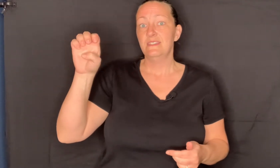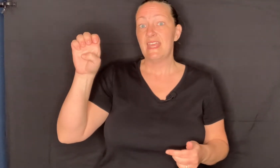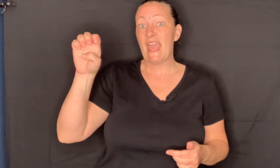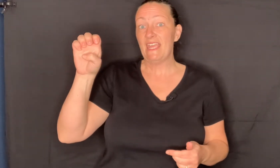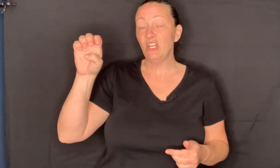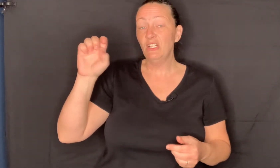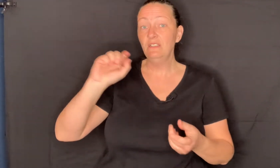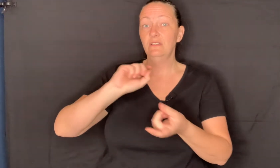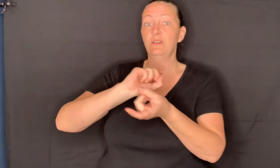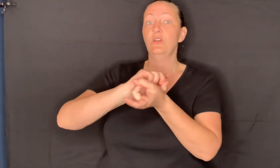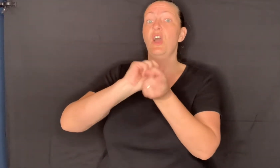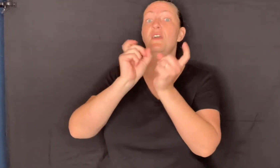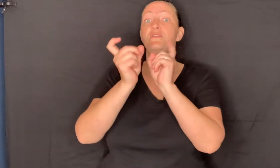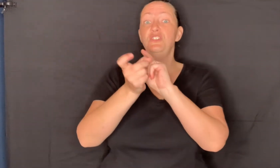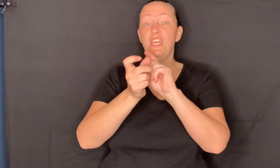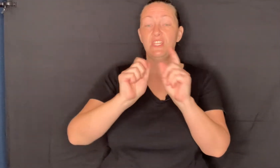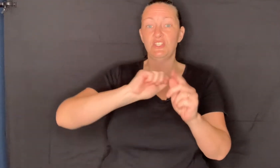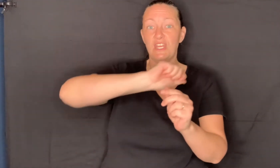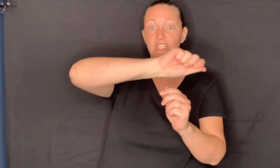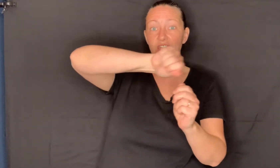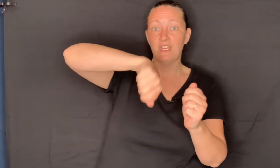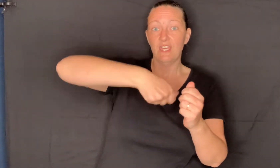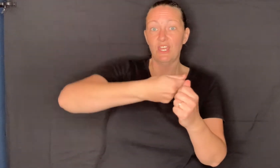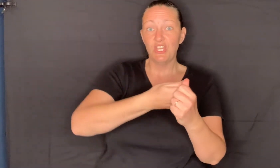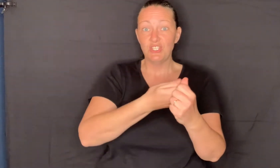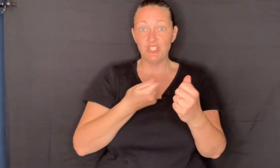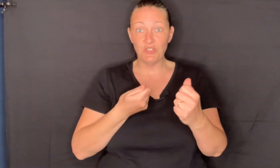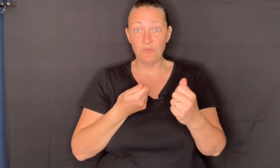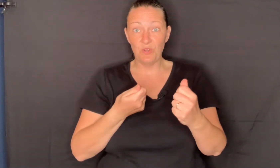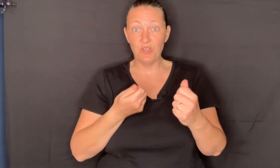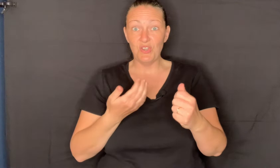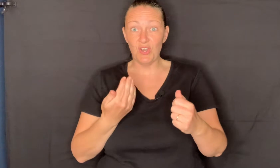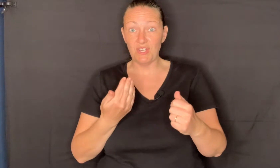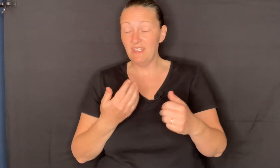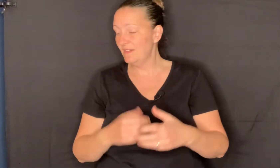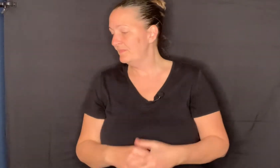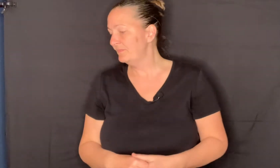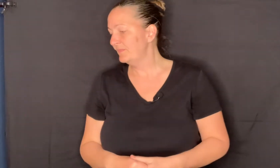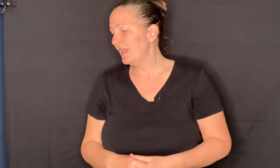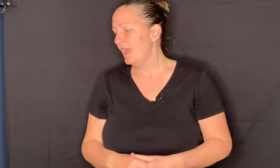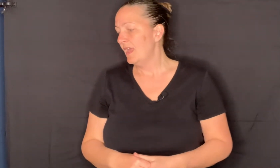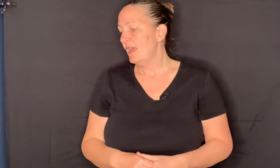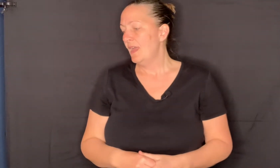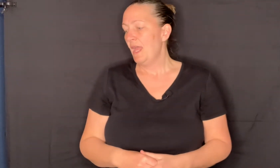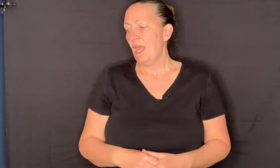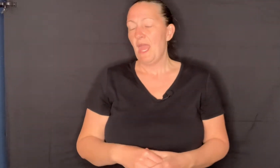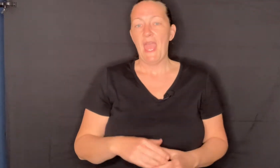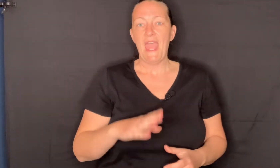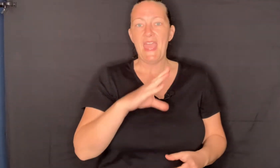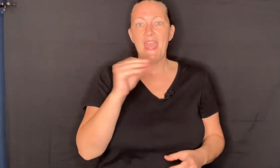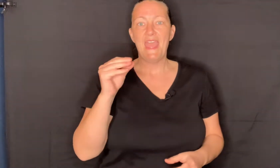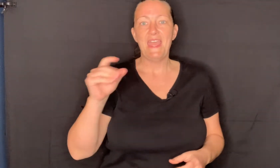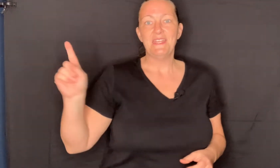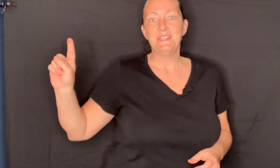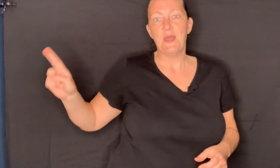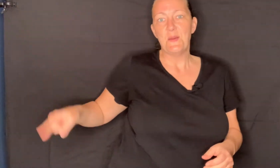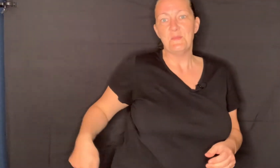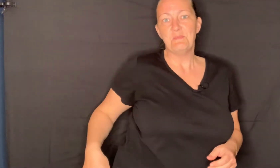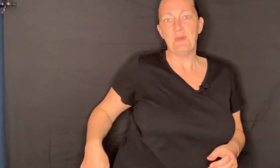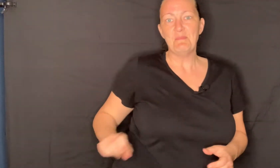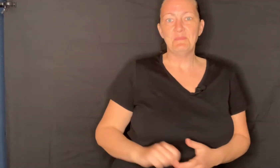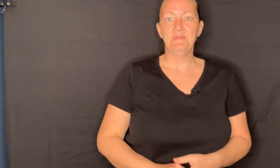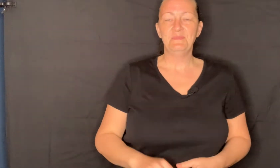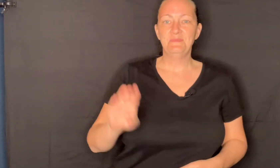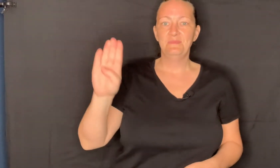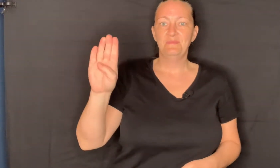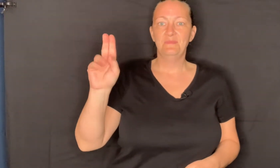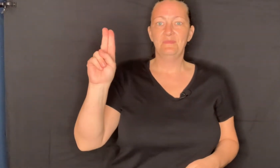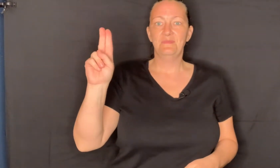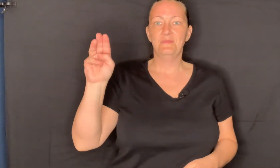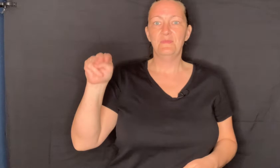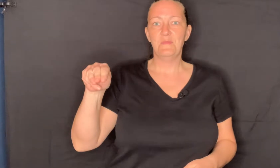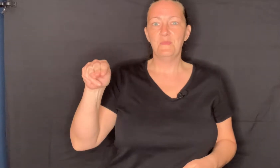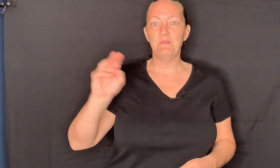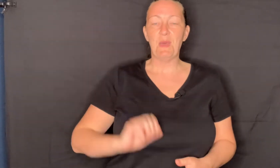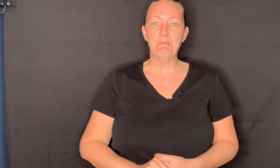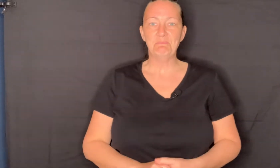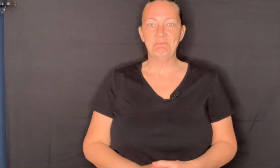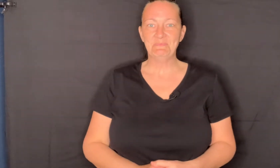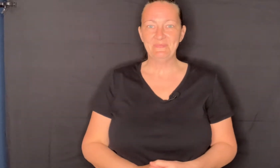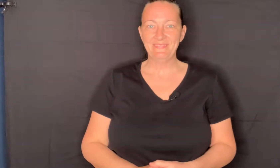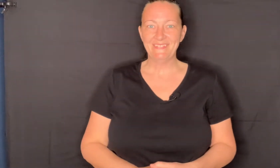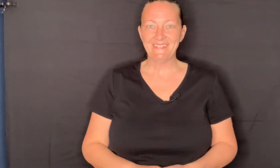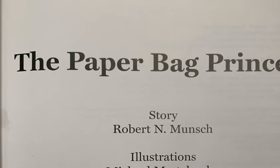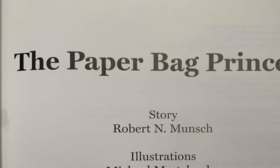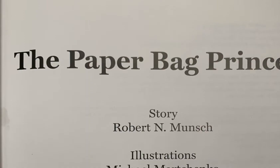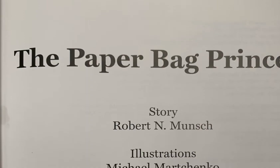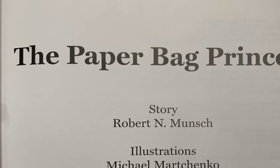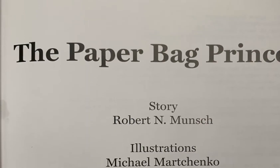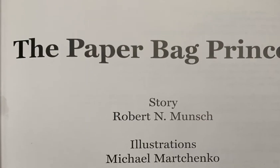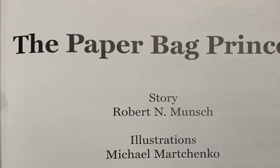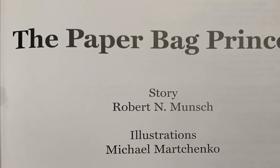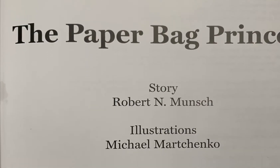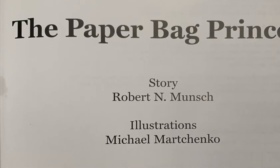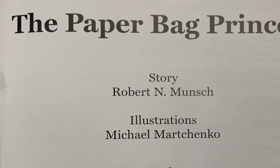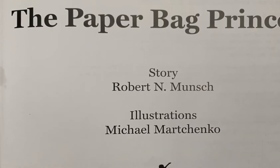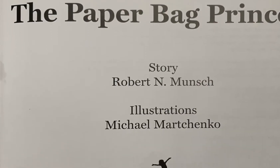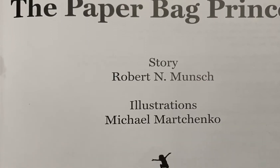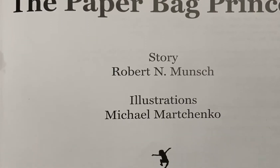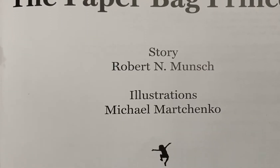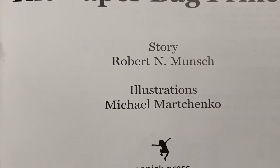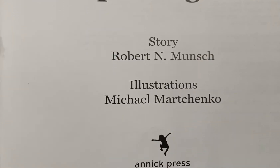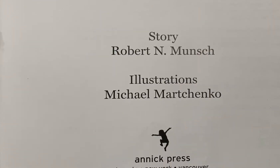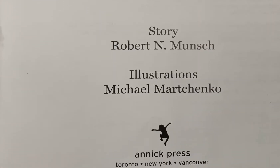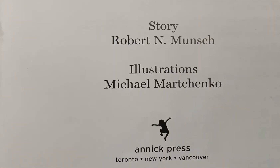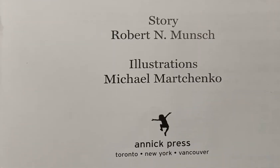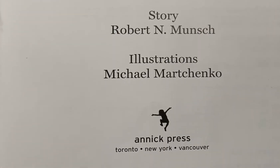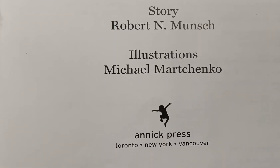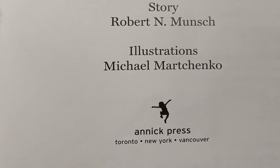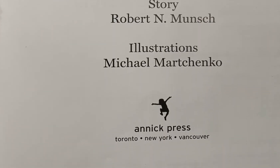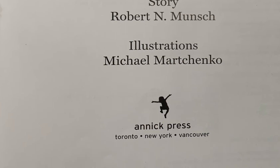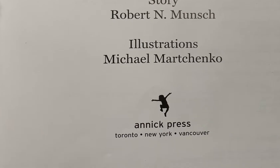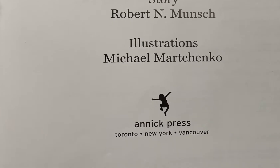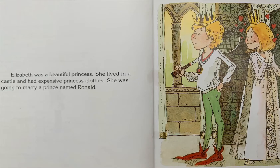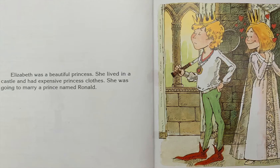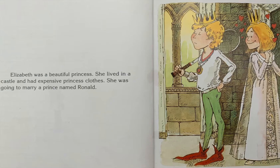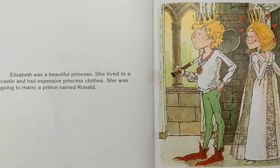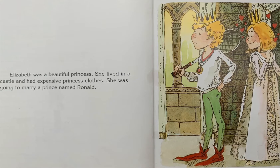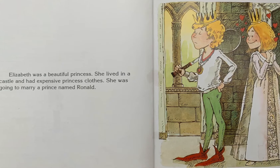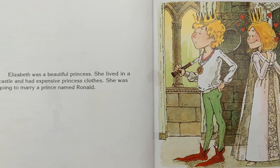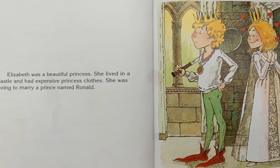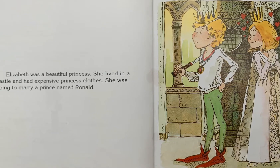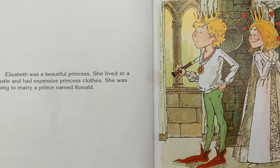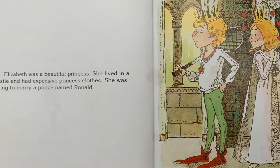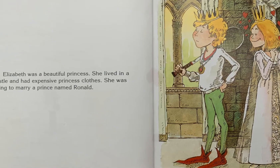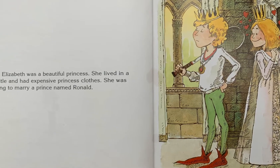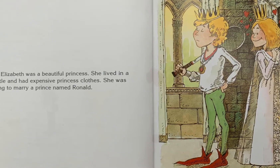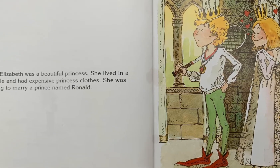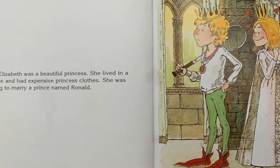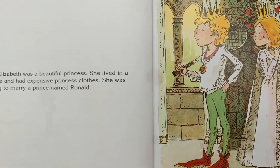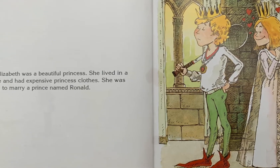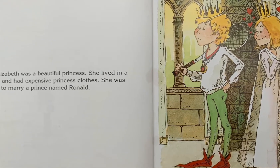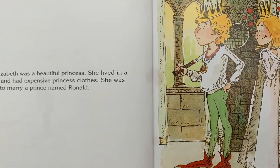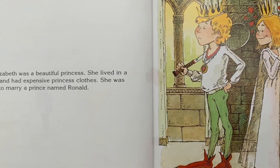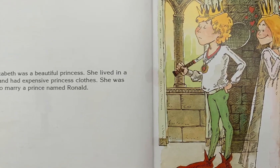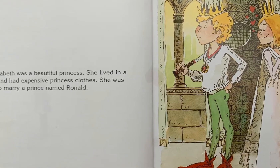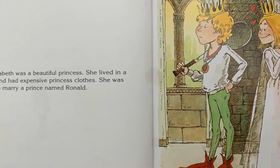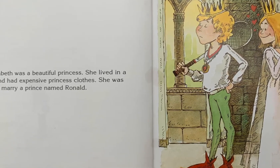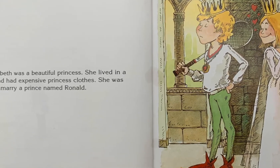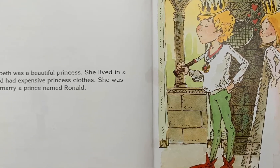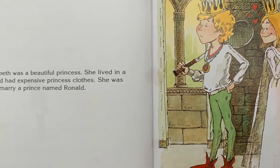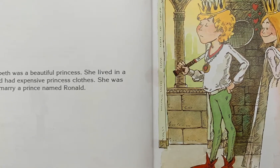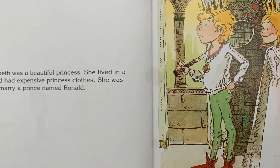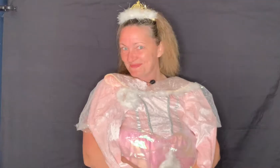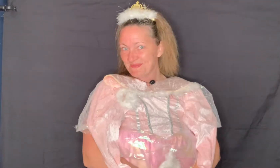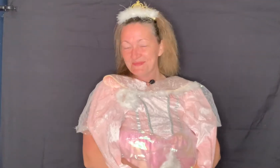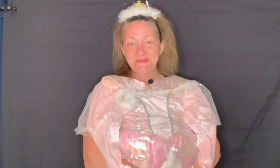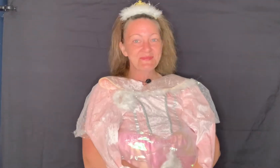Tangle I changed it to knotted and bum, bum